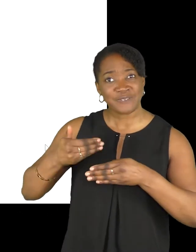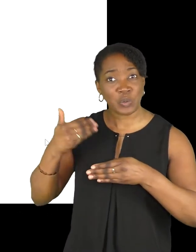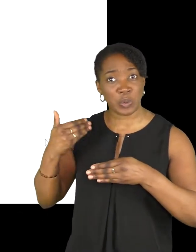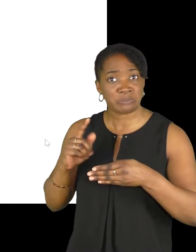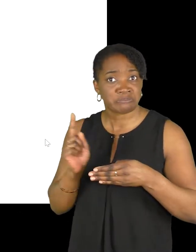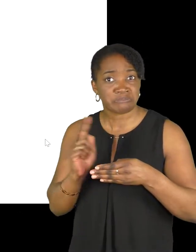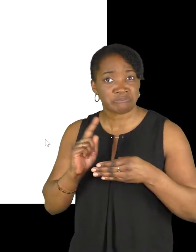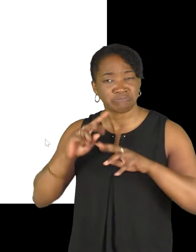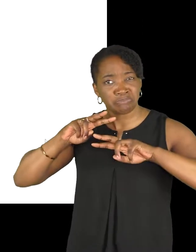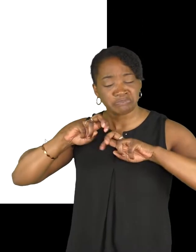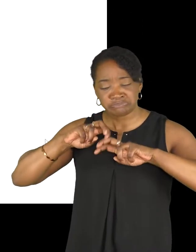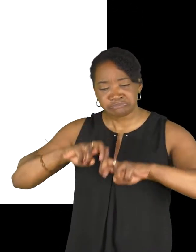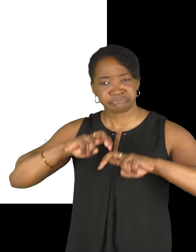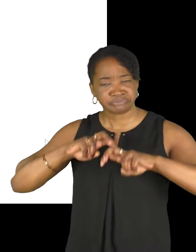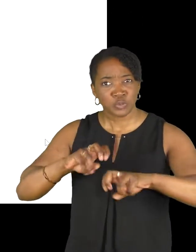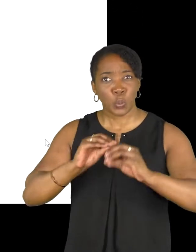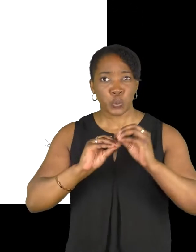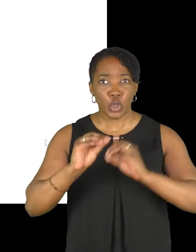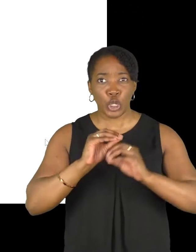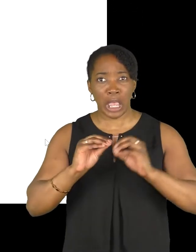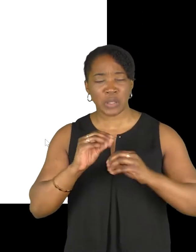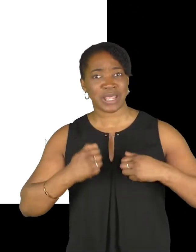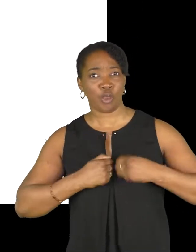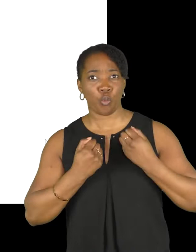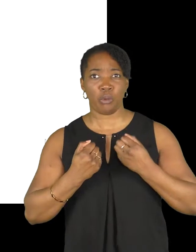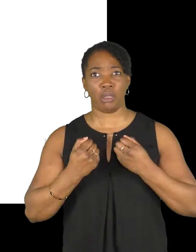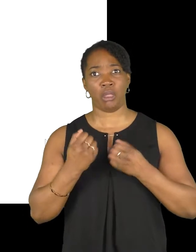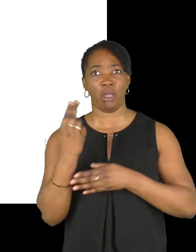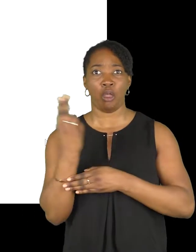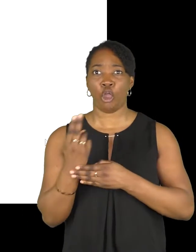before, what came before, you know, and trying to kind of figure out, what was the trajectory